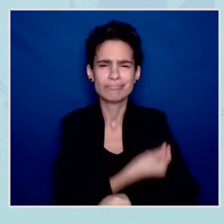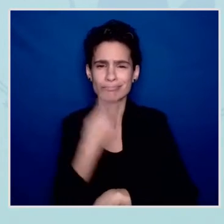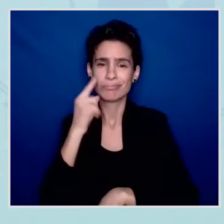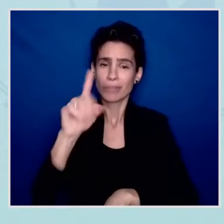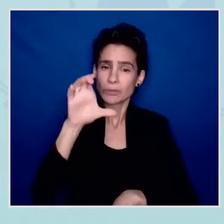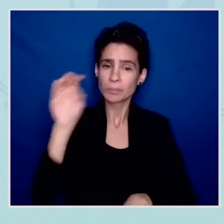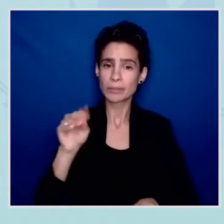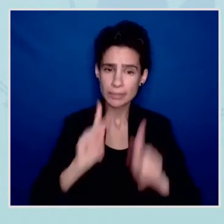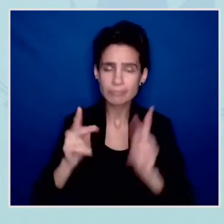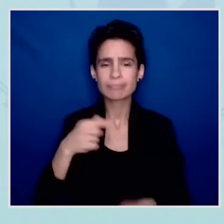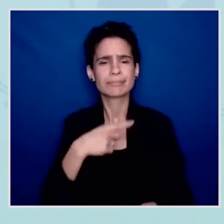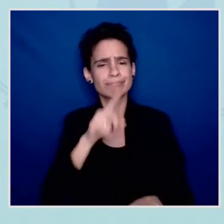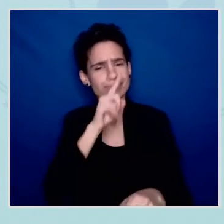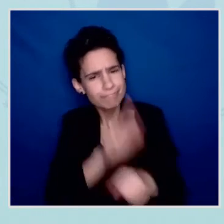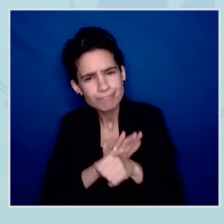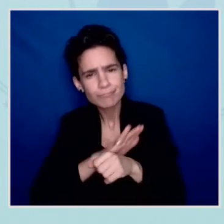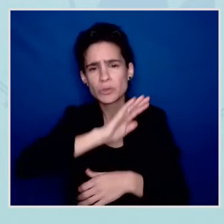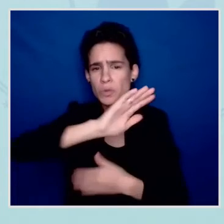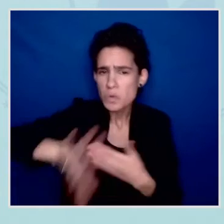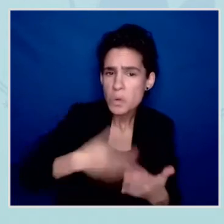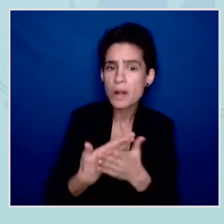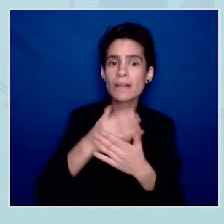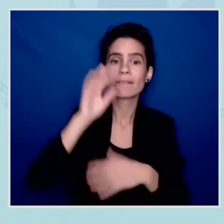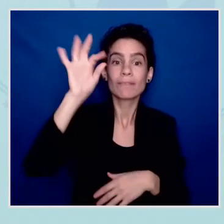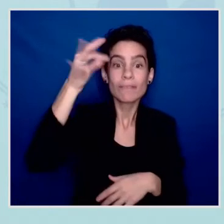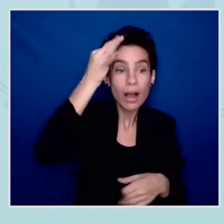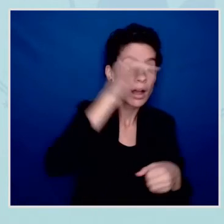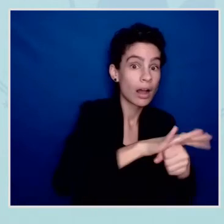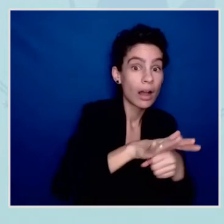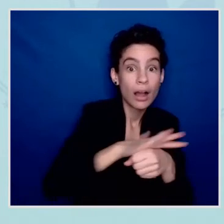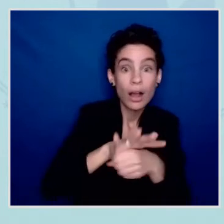MILLION SHOTS IN PEOPLE'S ARMS